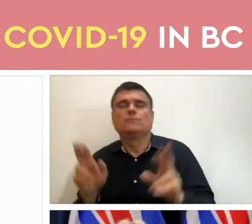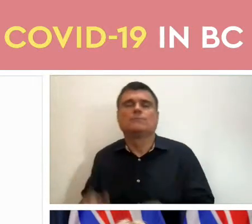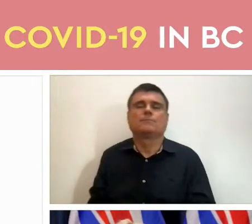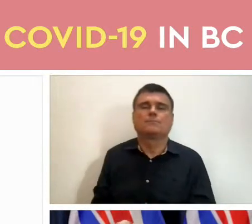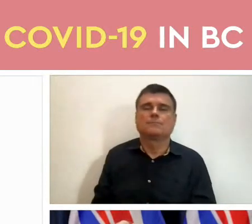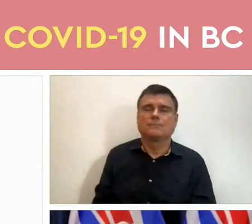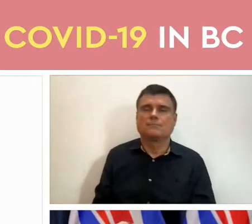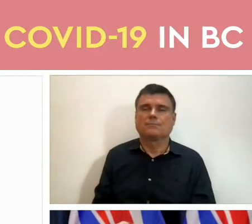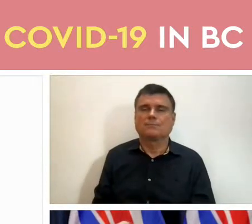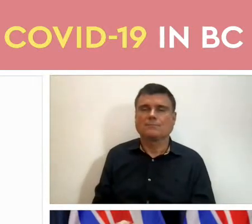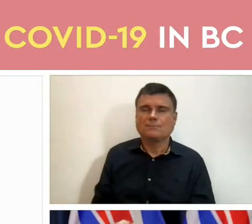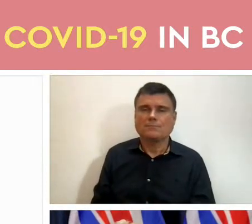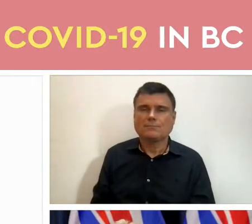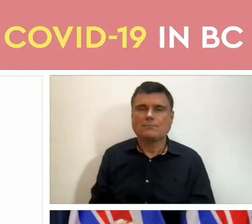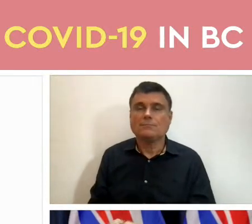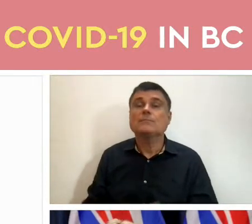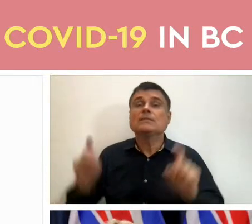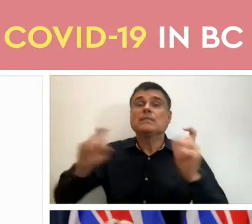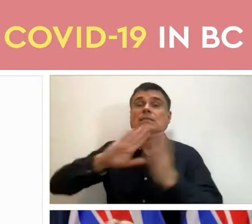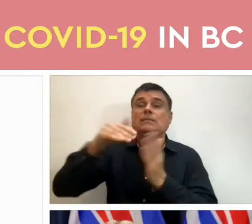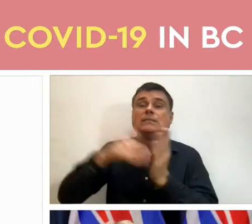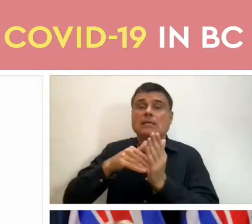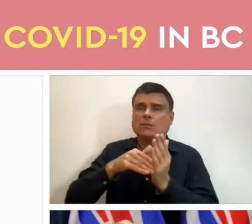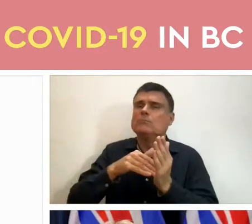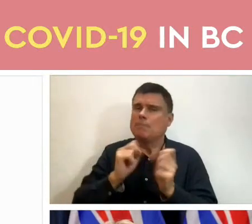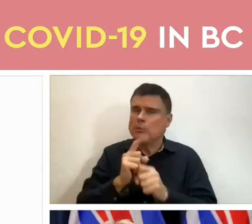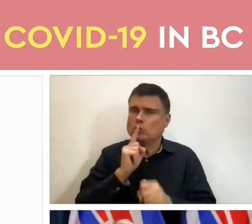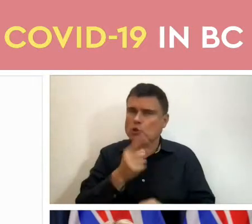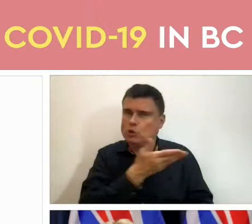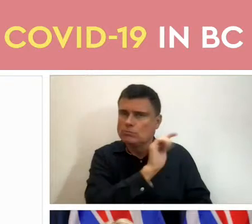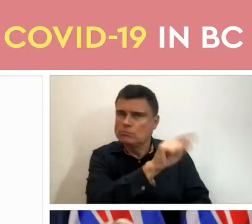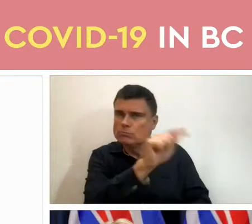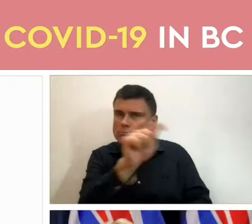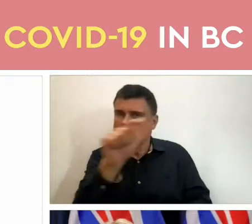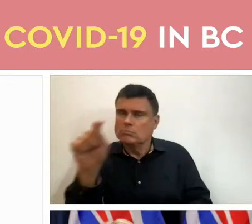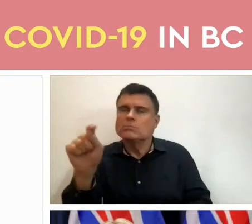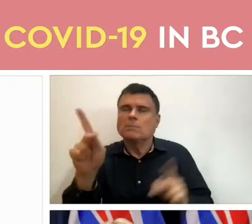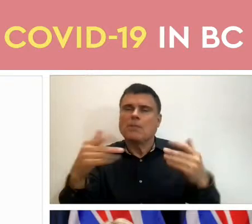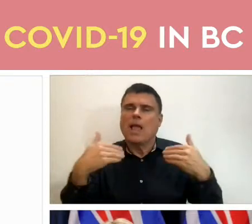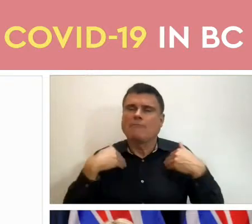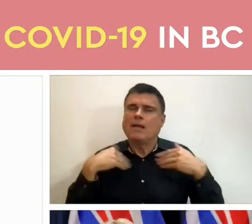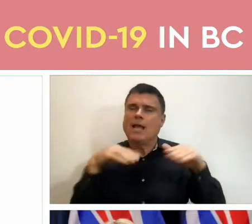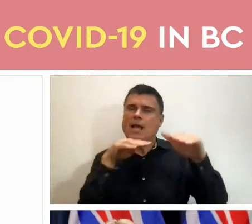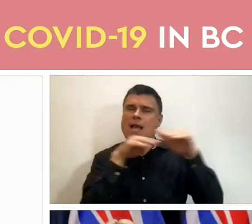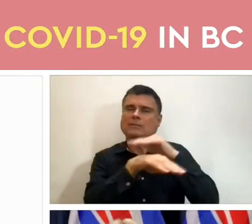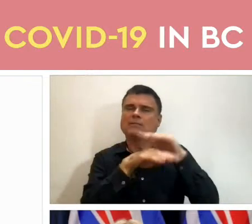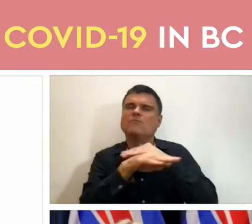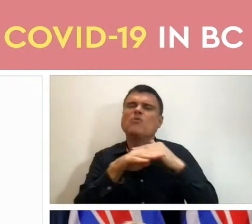centers to make sure we can get rapid access to some of the